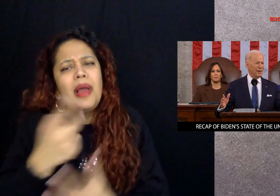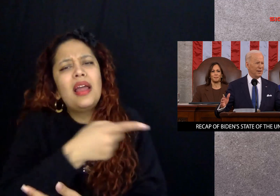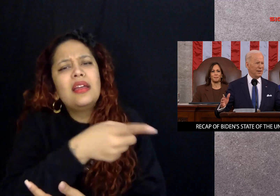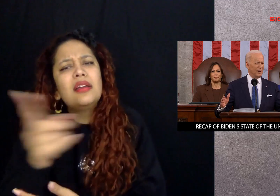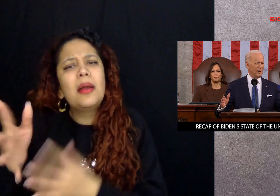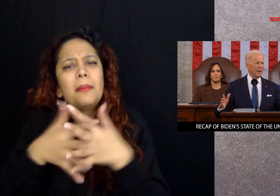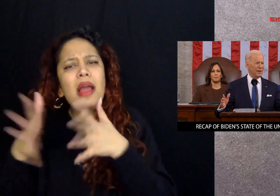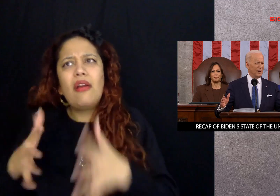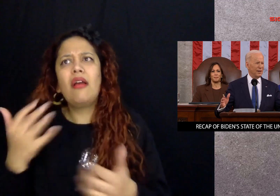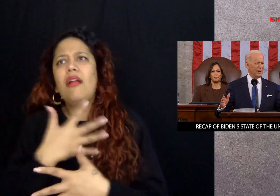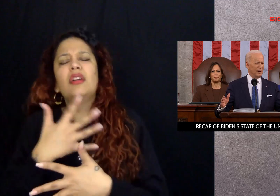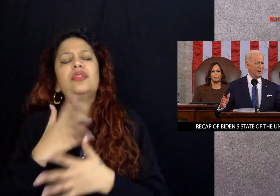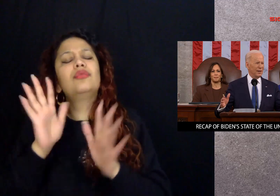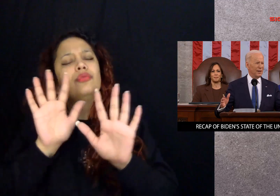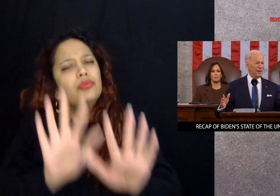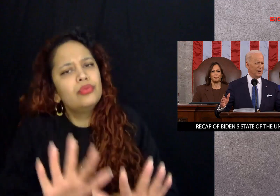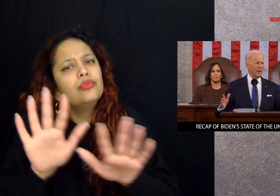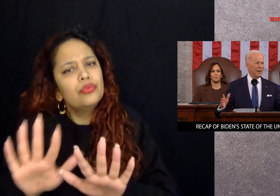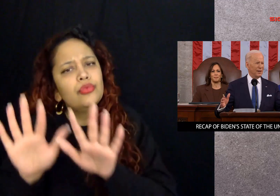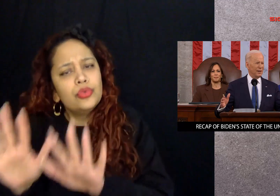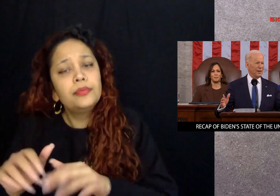he was hoping to calm the fears of many Americans